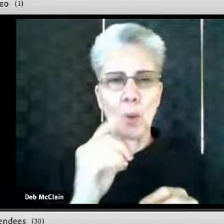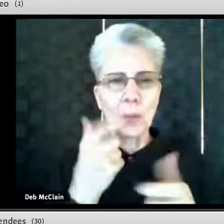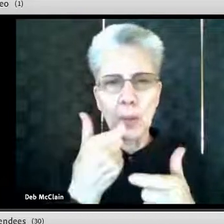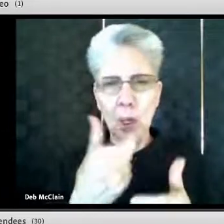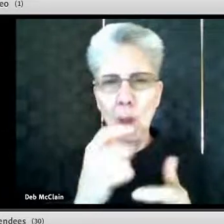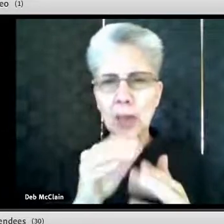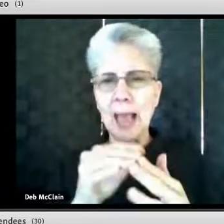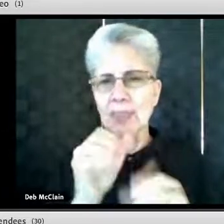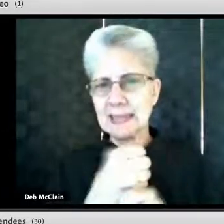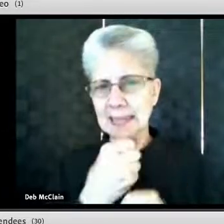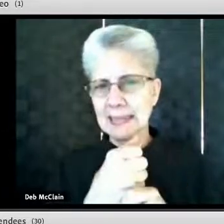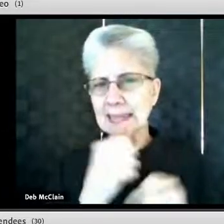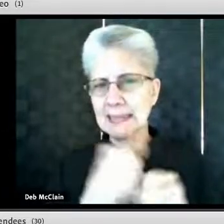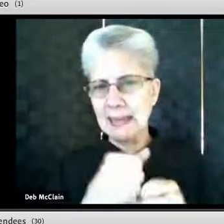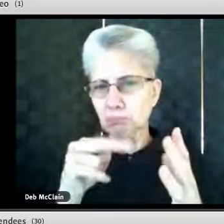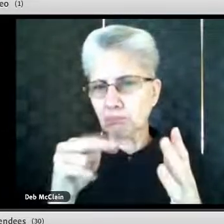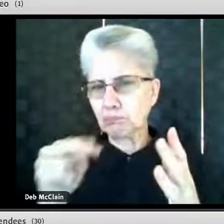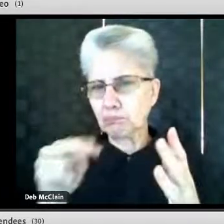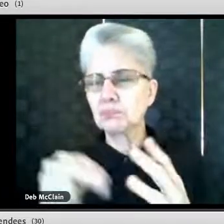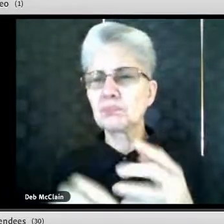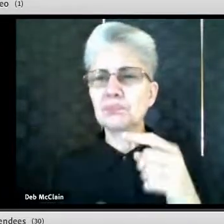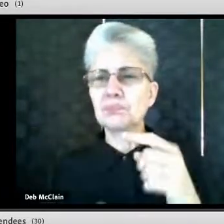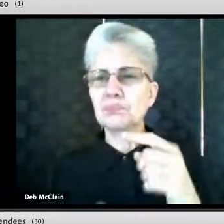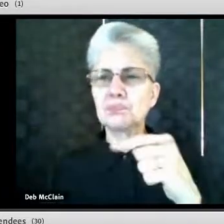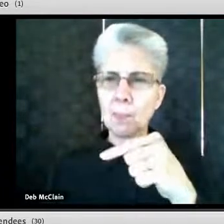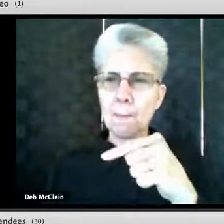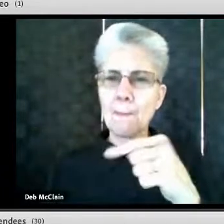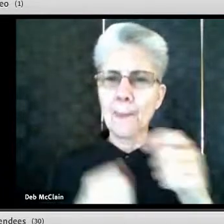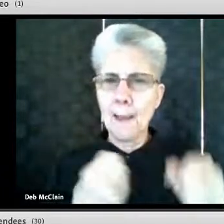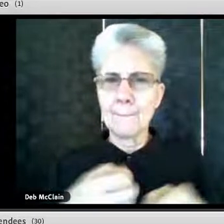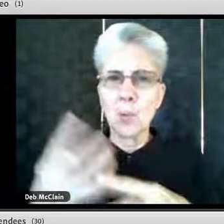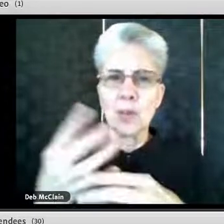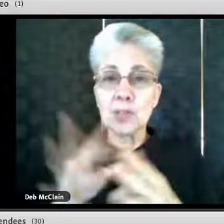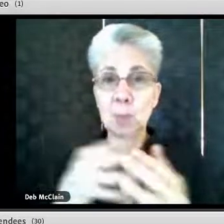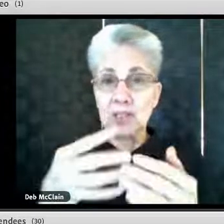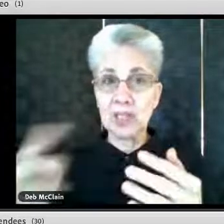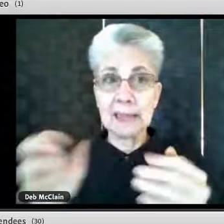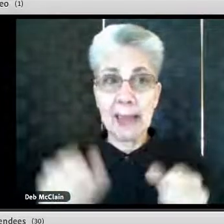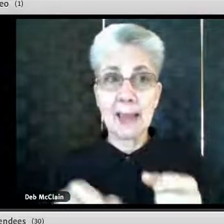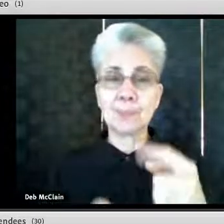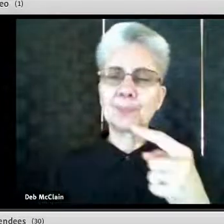And you can kind of look at the statistics and export the data into a spreadsheet.